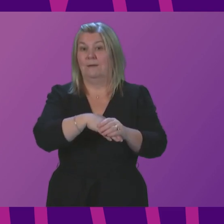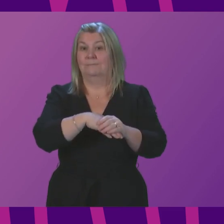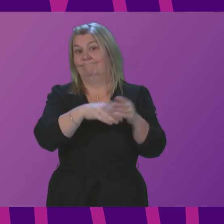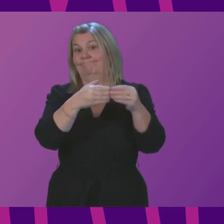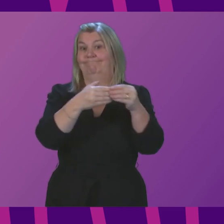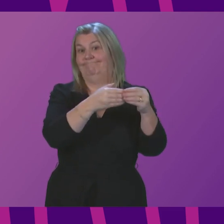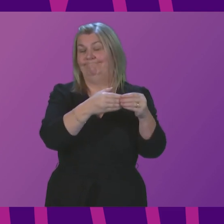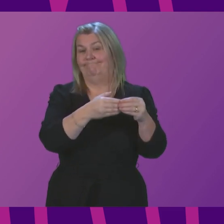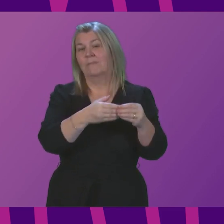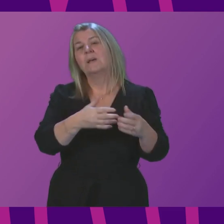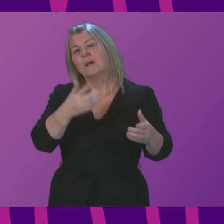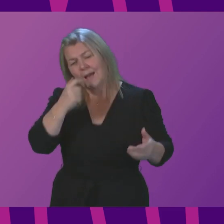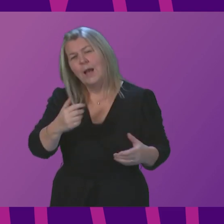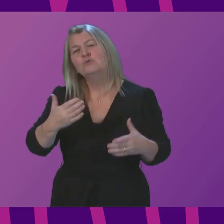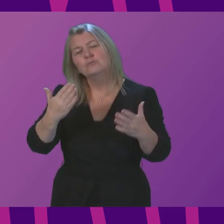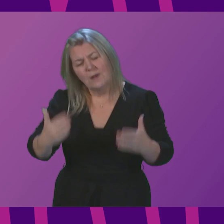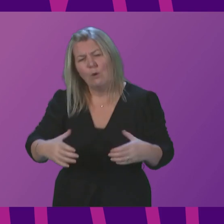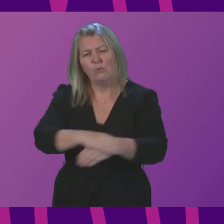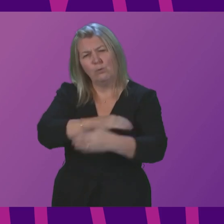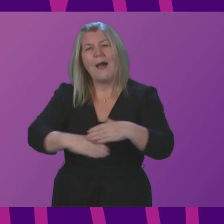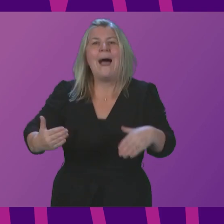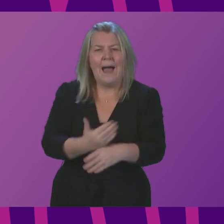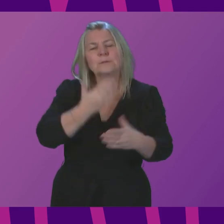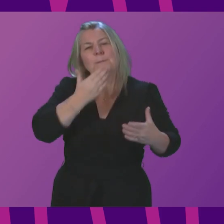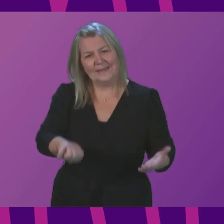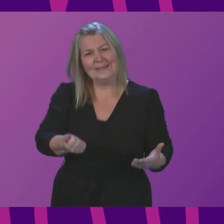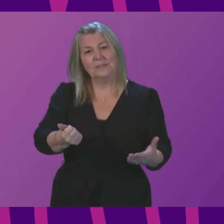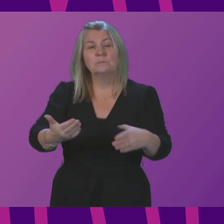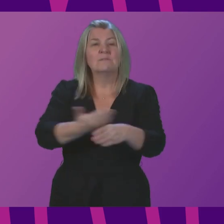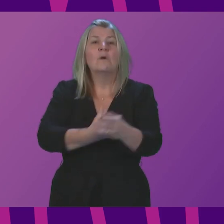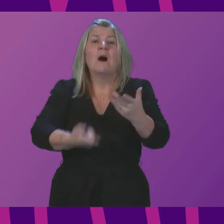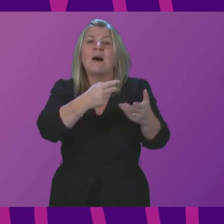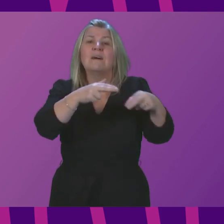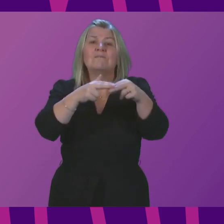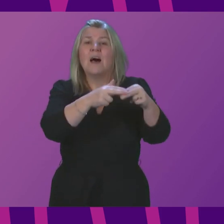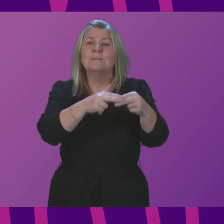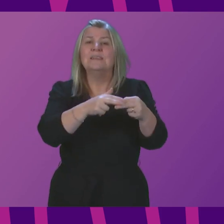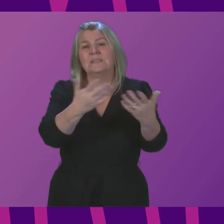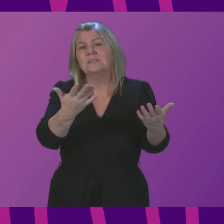are devastated by the loss of loved ones?